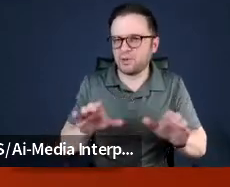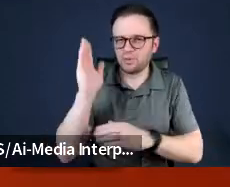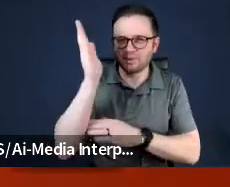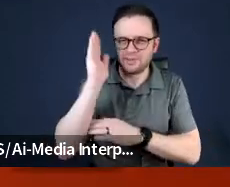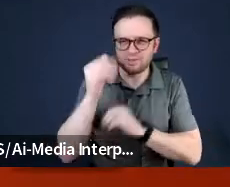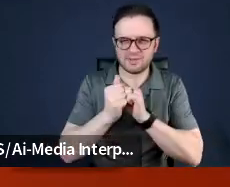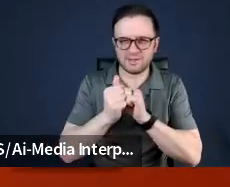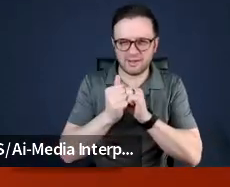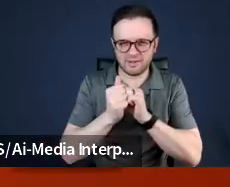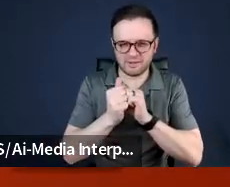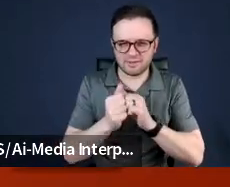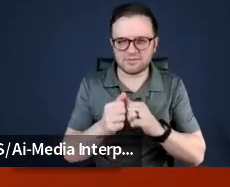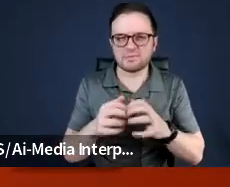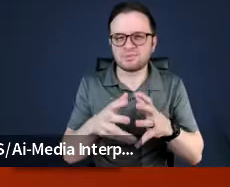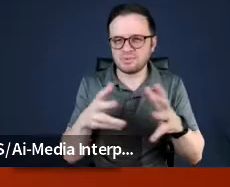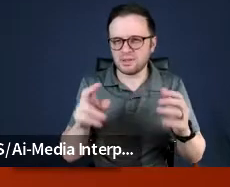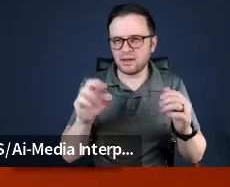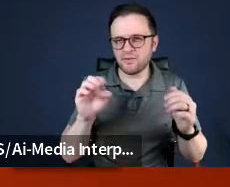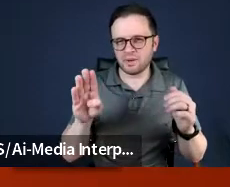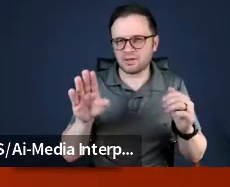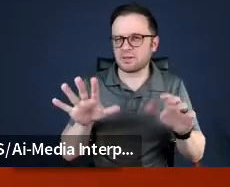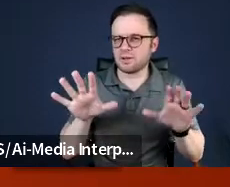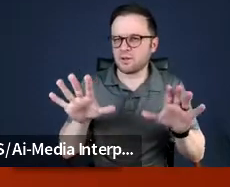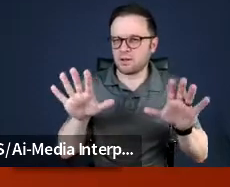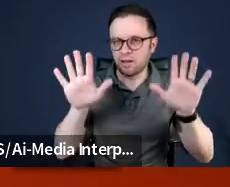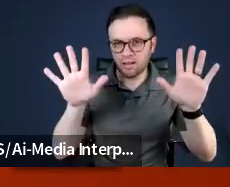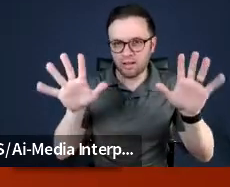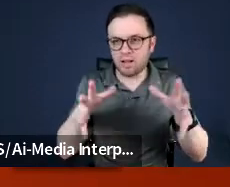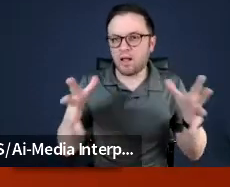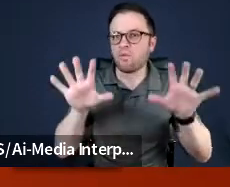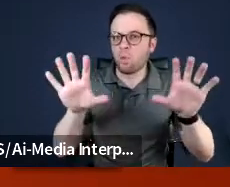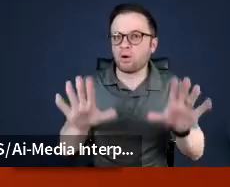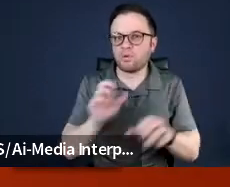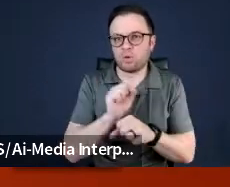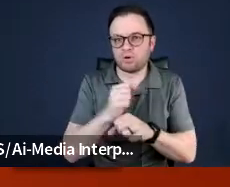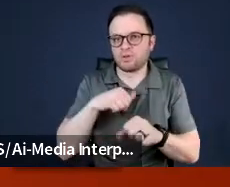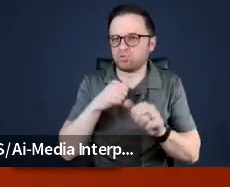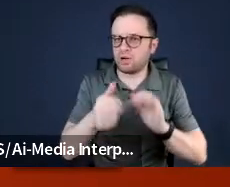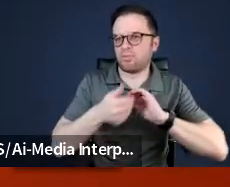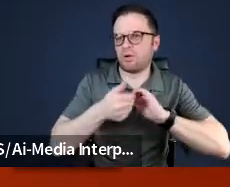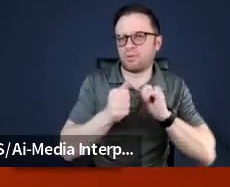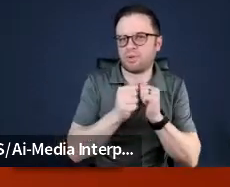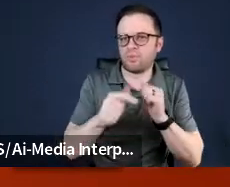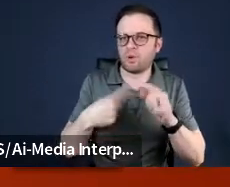Steve who we work together. He is also from the state. We work collaboratively and do presentations together and